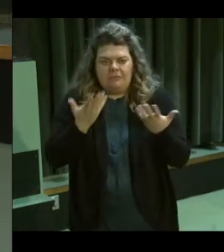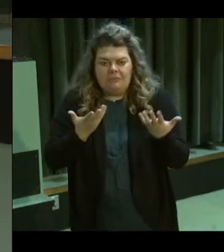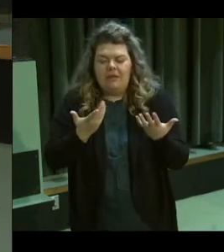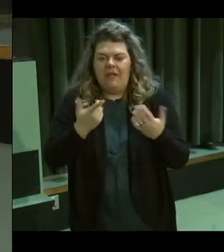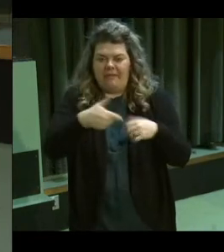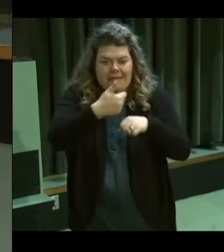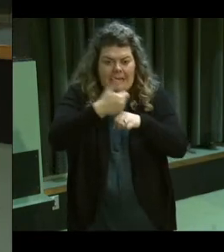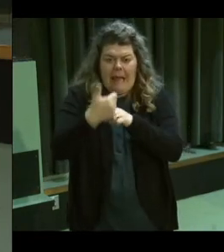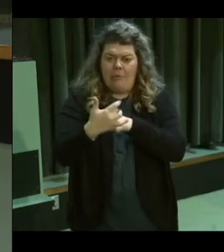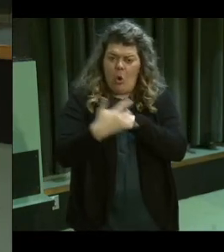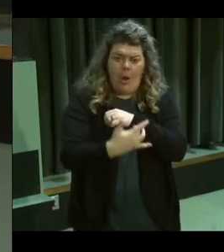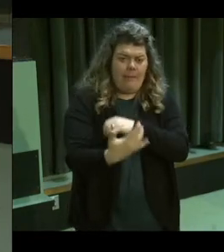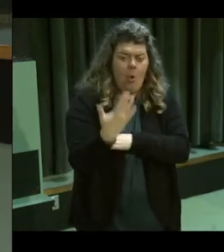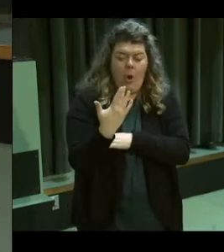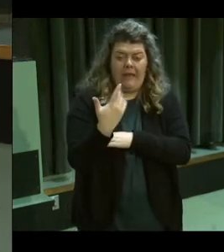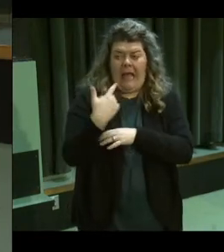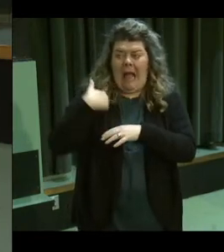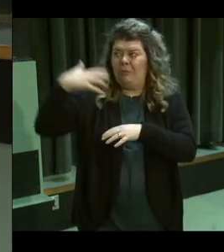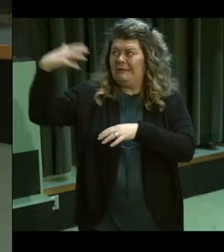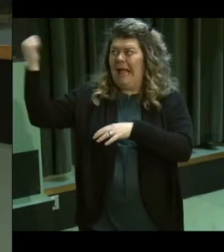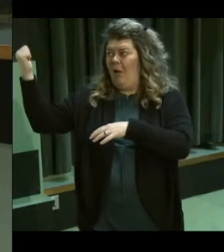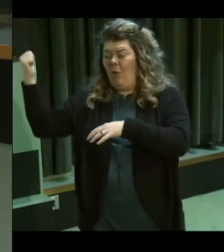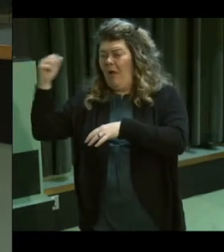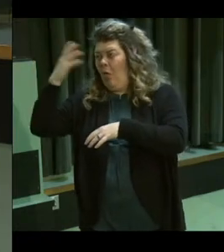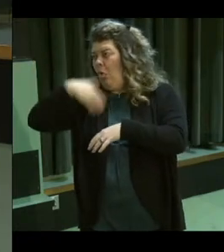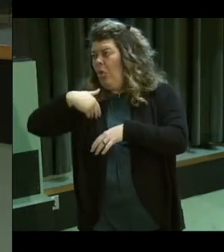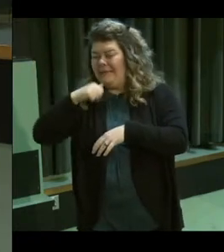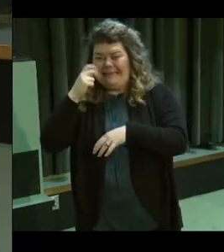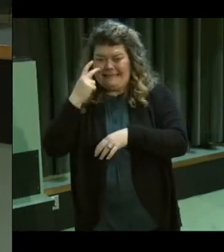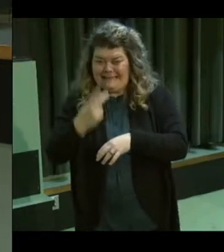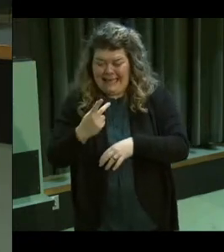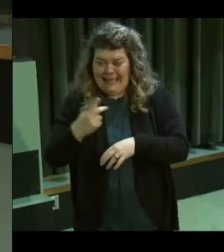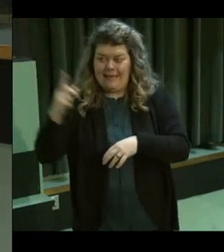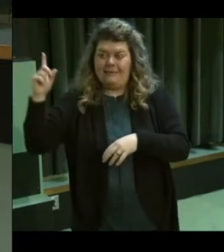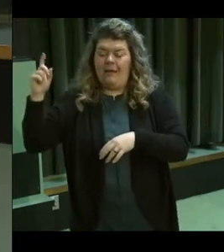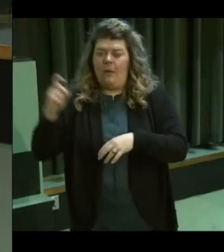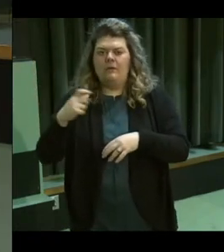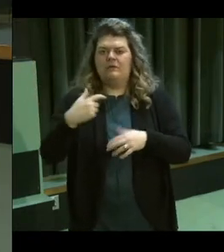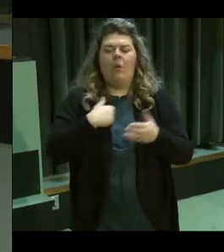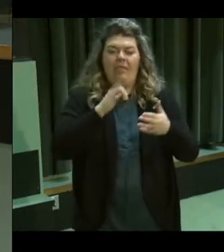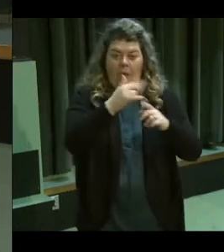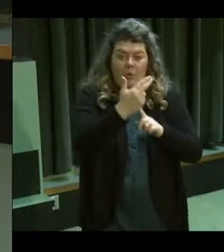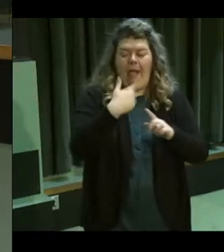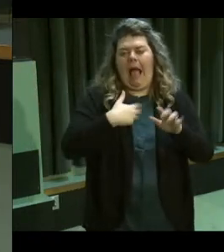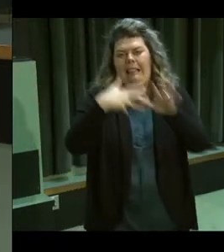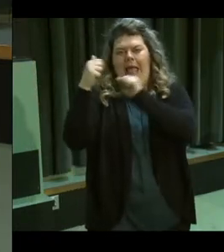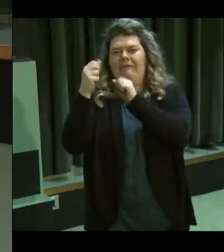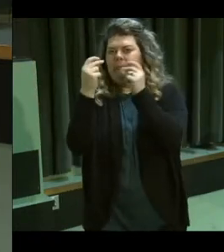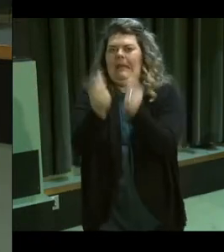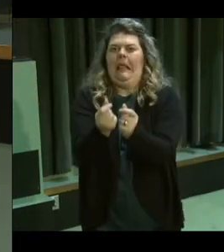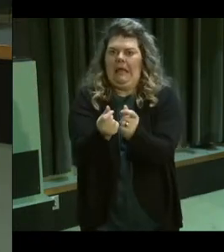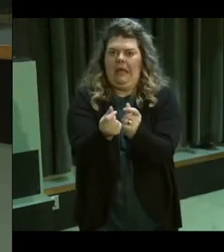they set up early in the morning and I didn't see them. And so I